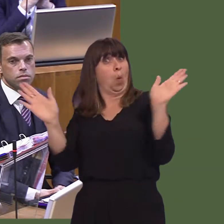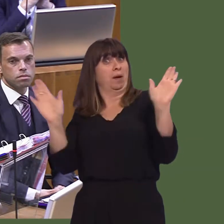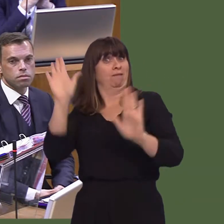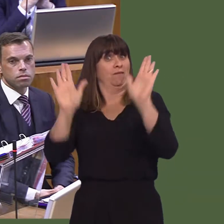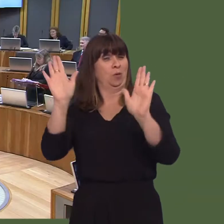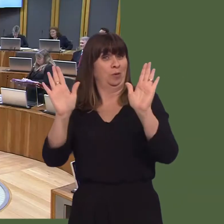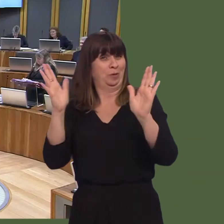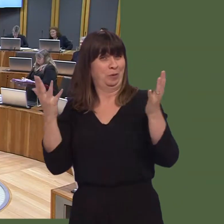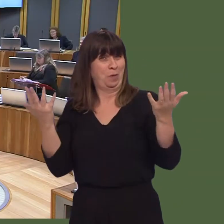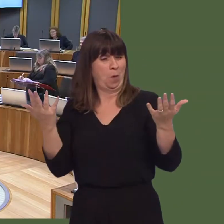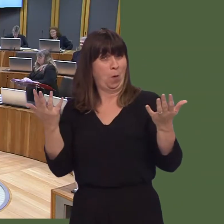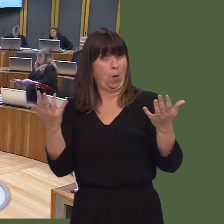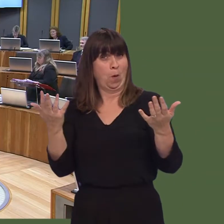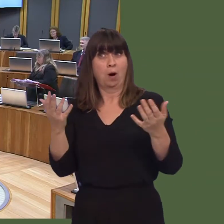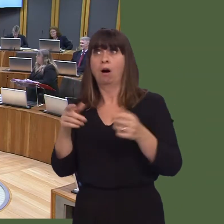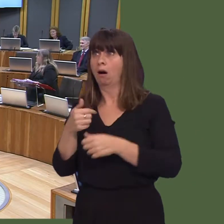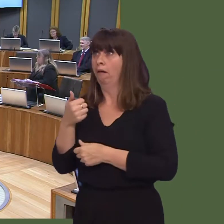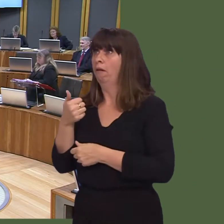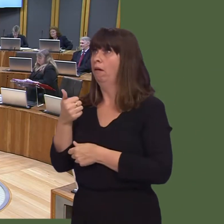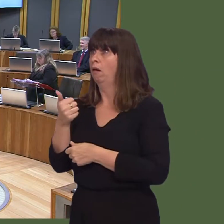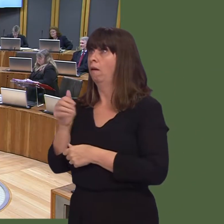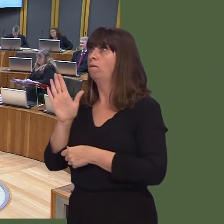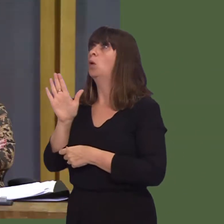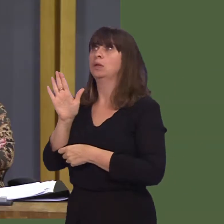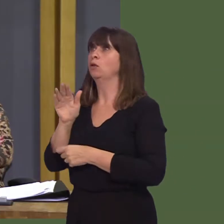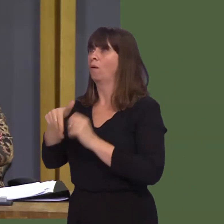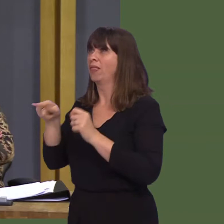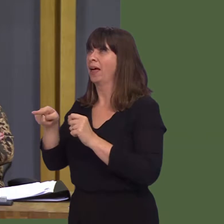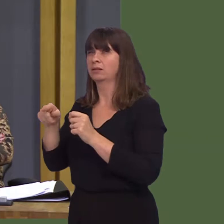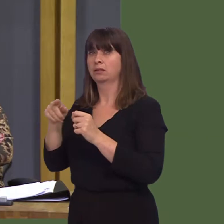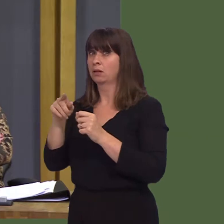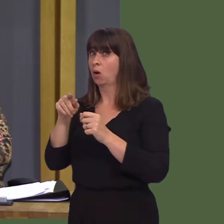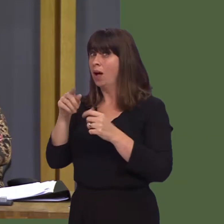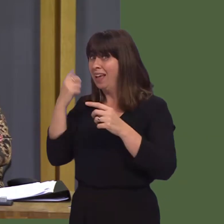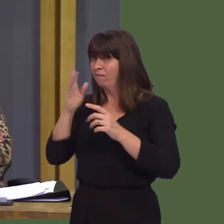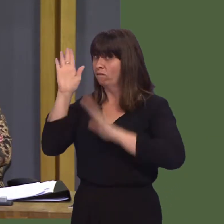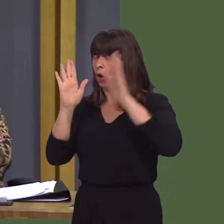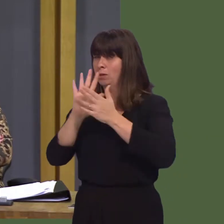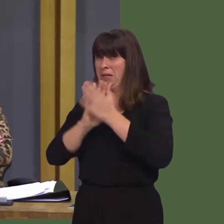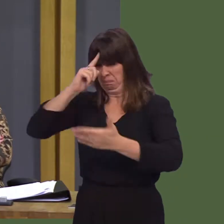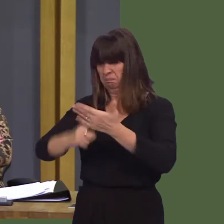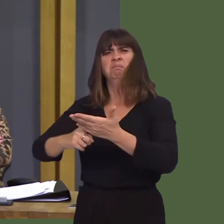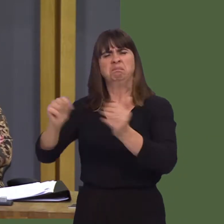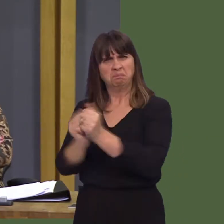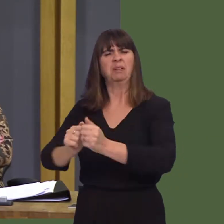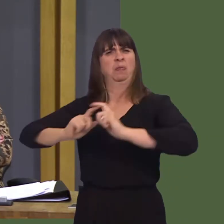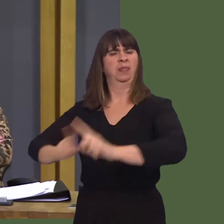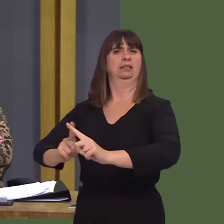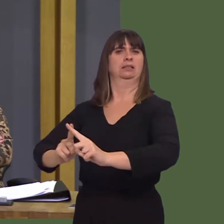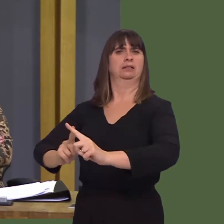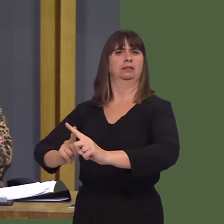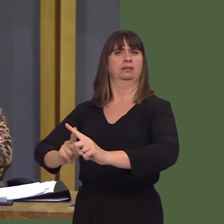Taking cognisance of a vote is one thing, but will this be a binding vote on the Government?